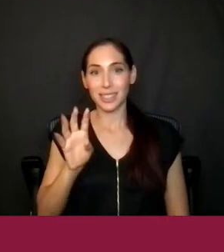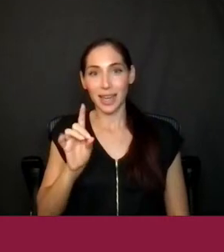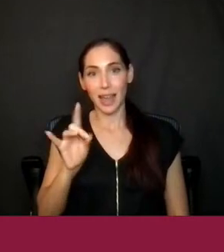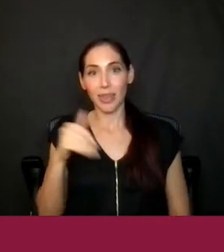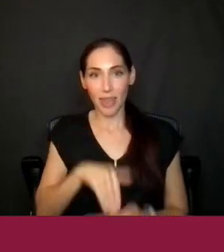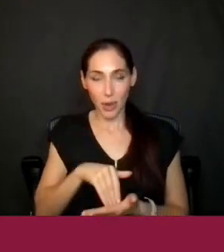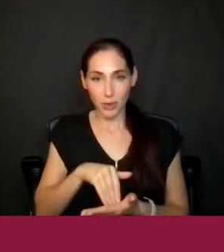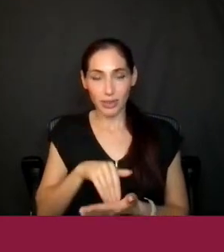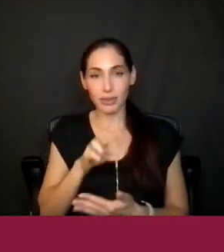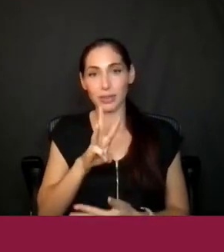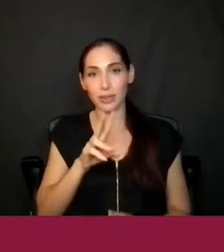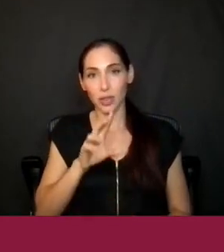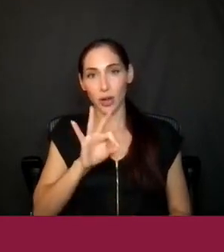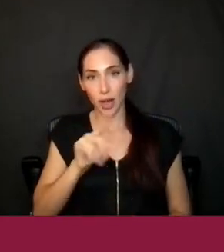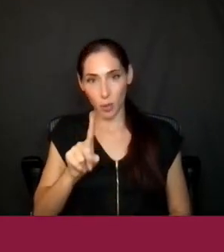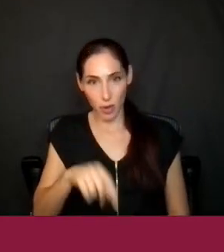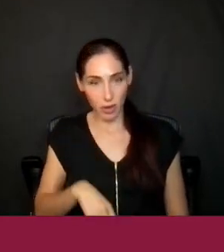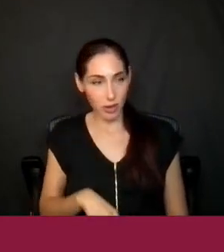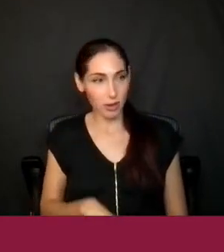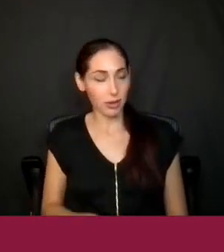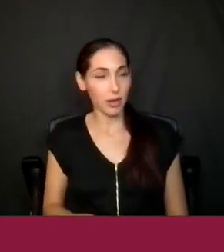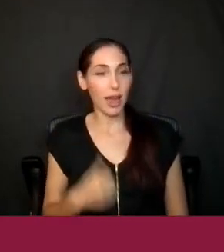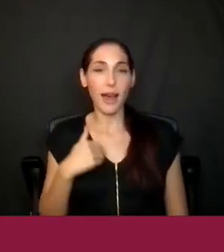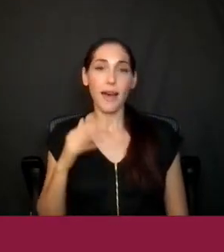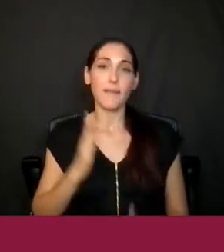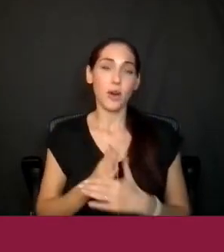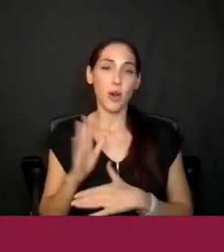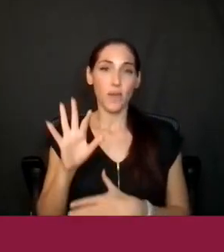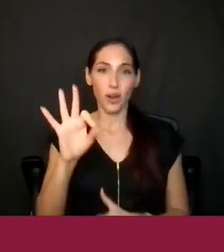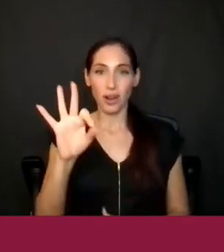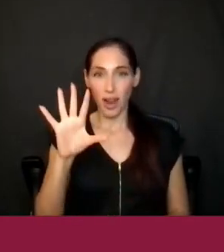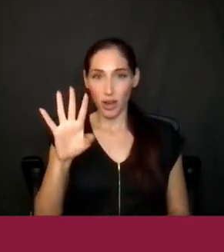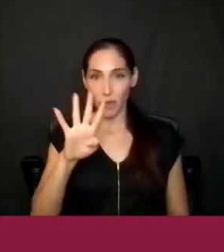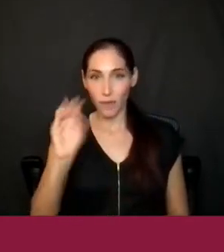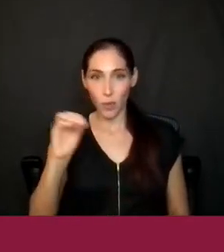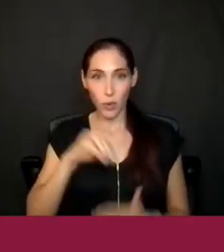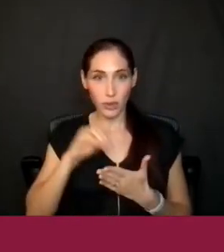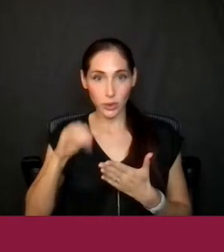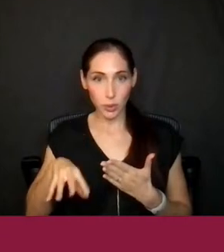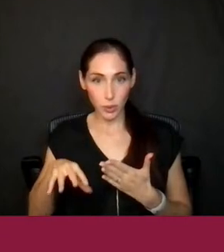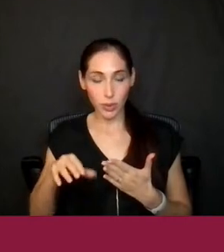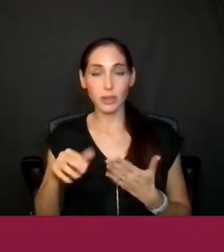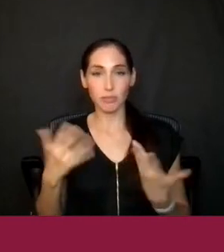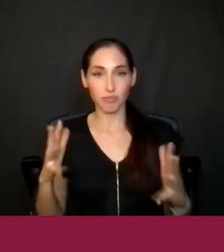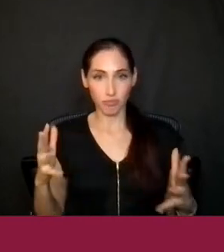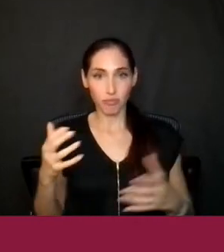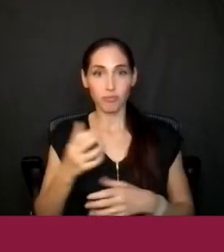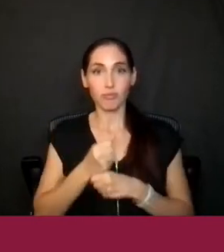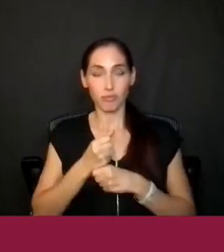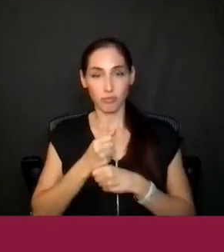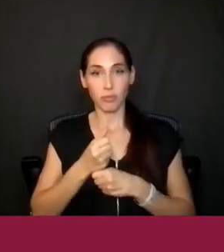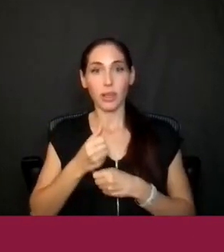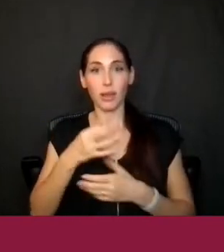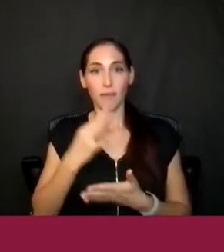We have over 948 students that have received aid in the following categories.